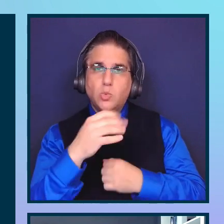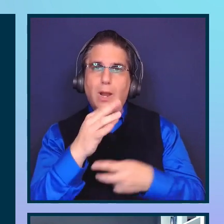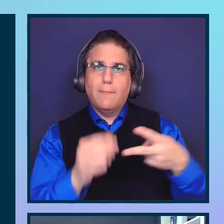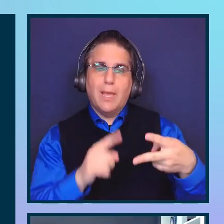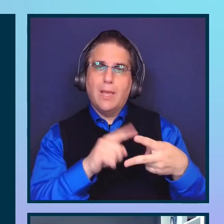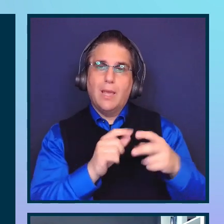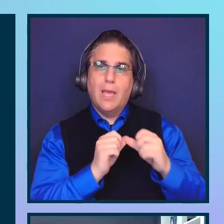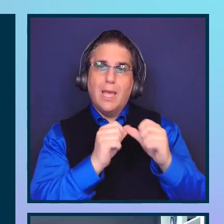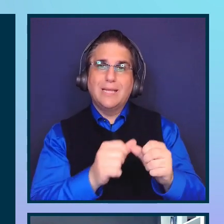Or do you wanna sign in?